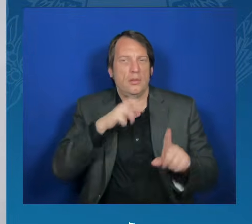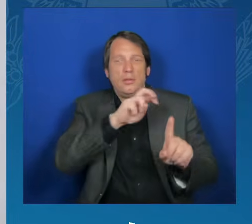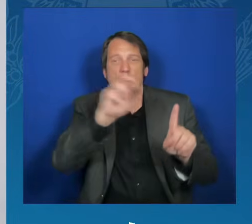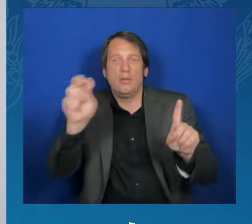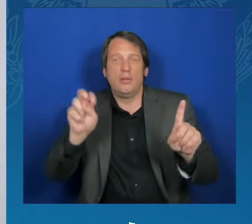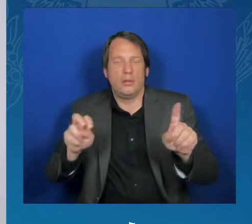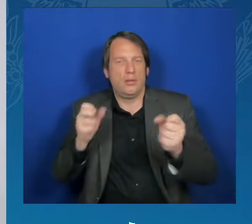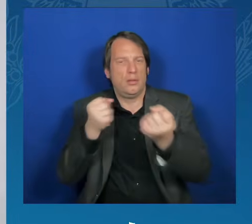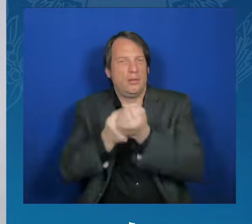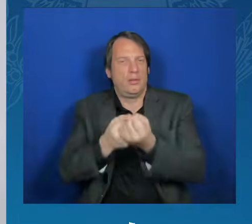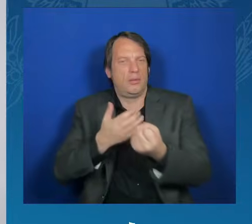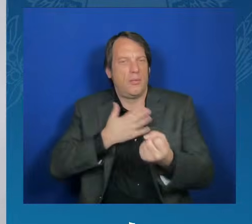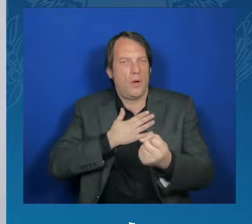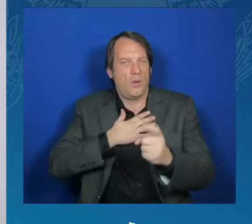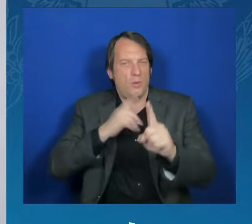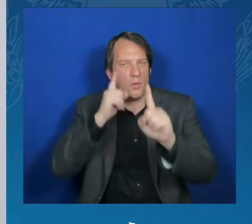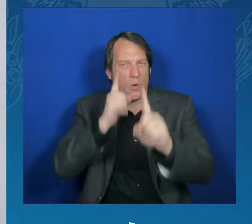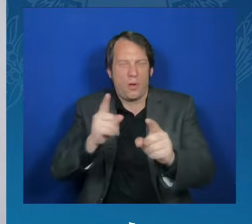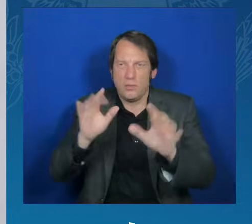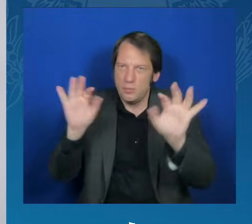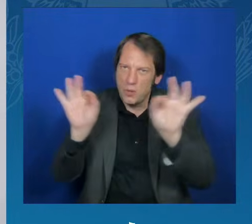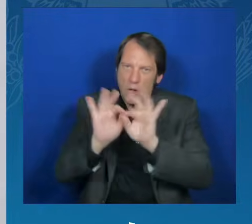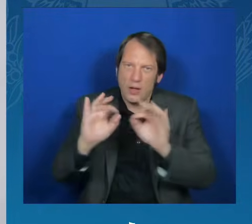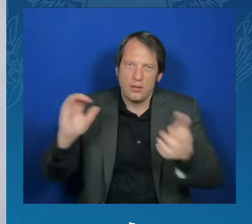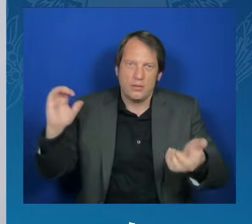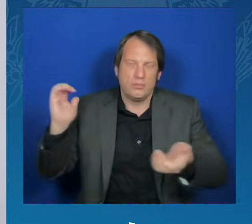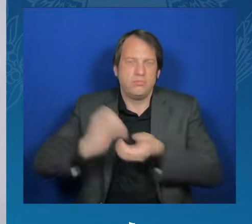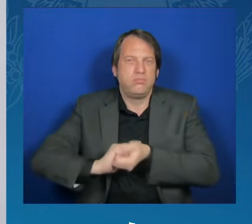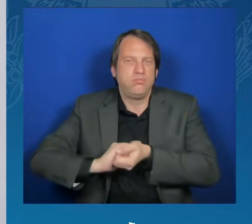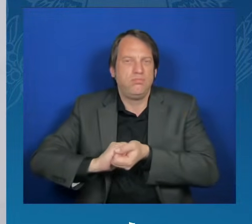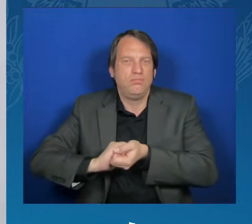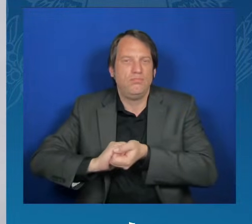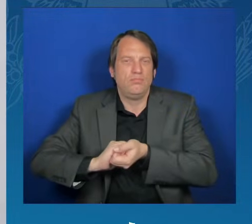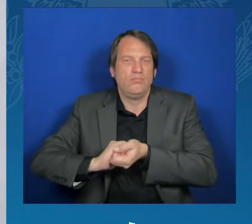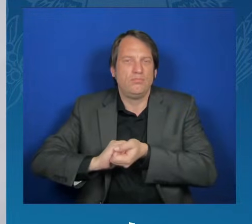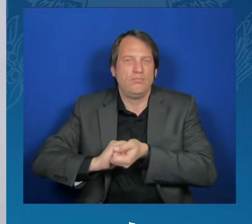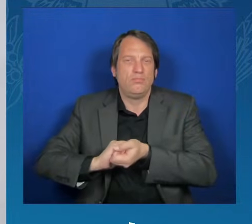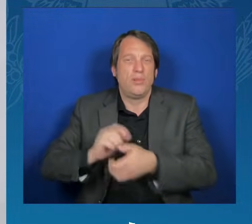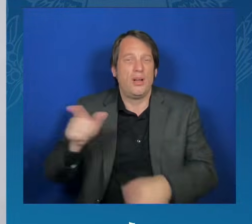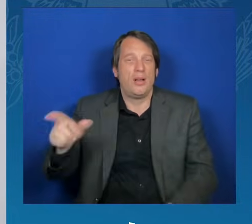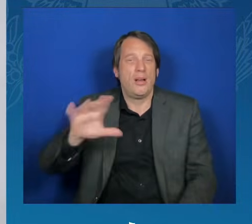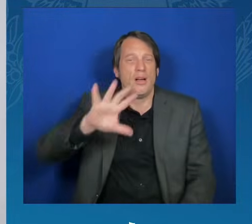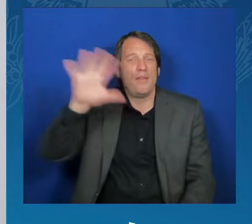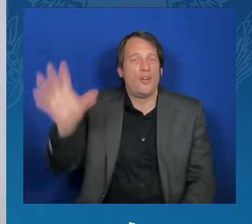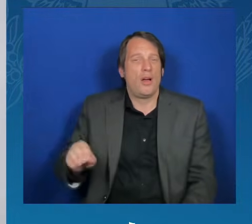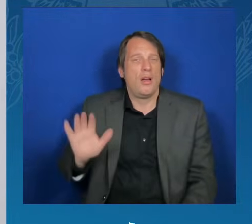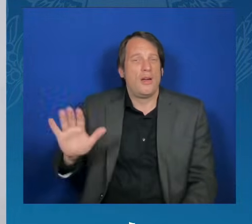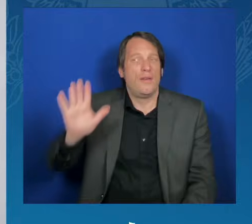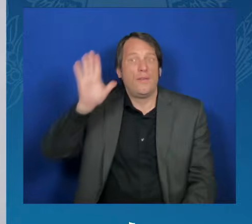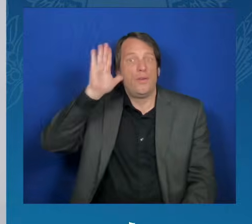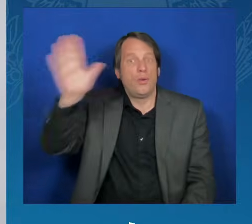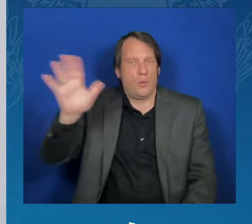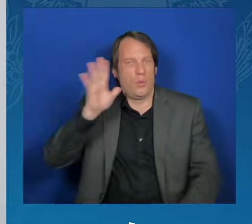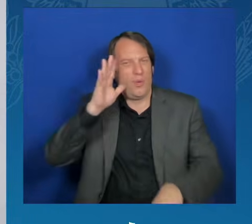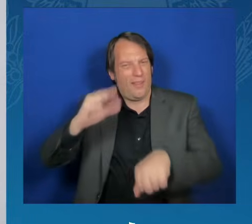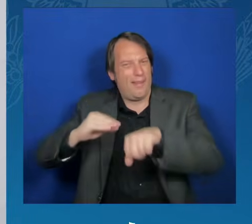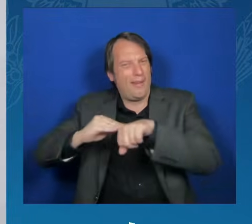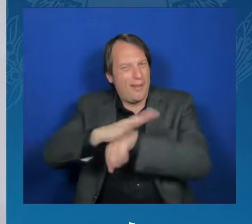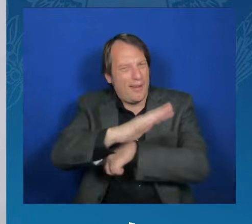and how it will affect the future of the world: It is indisputable, there will be a direct impact. The median age on the continent of Africa is 19.